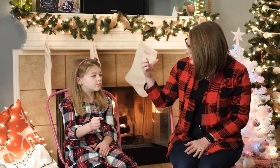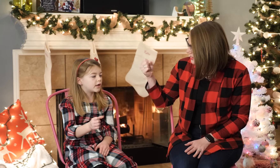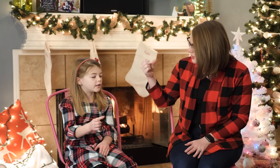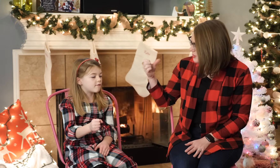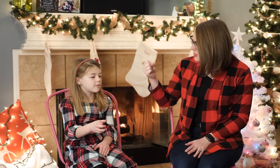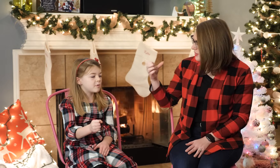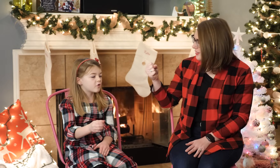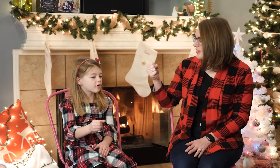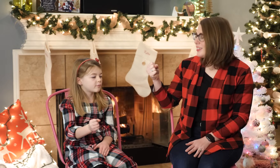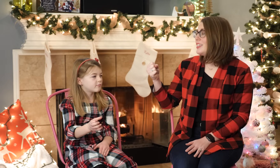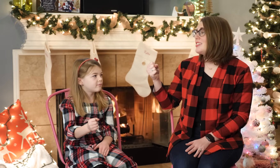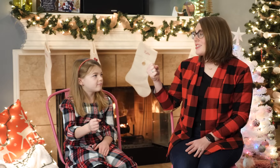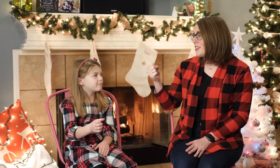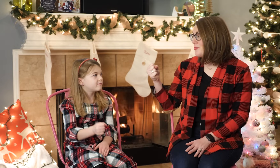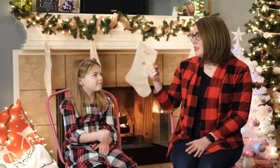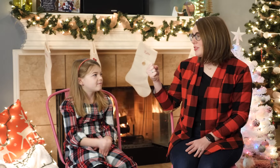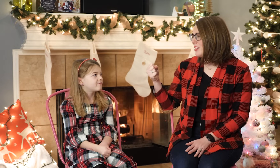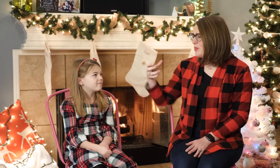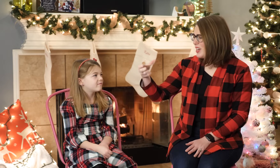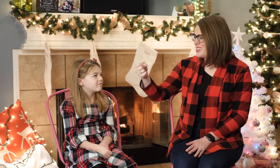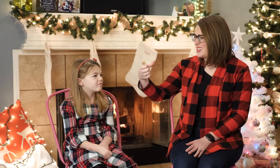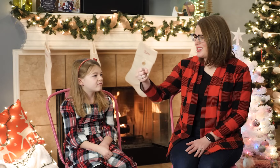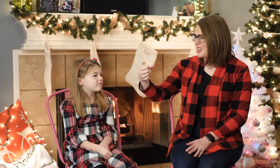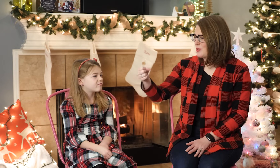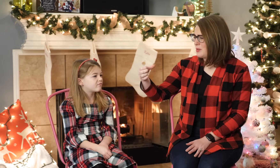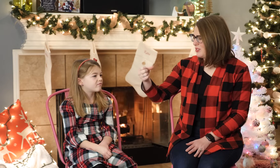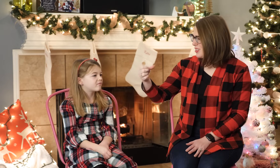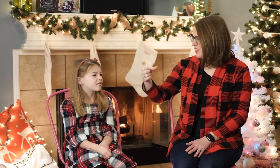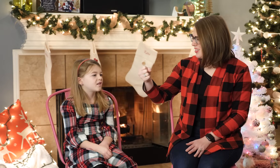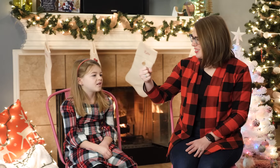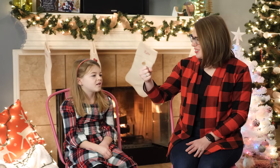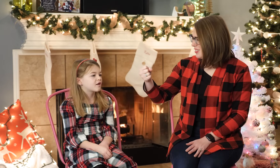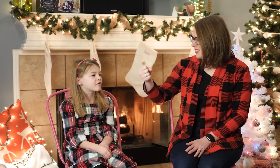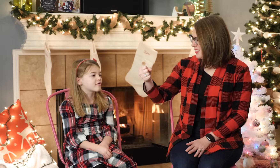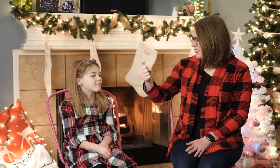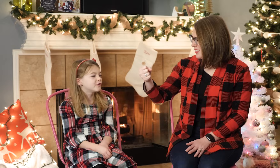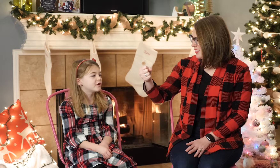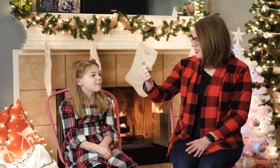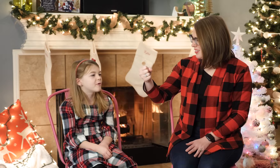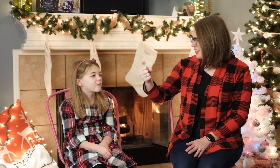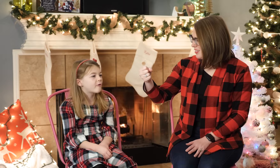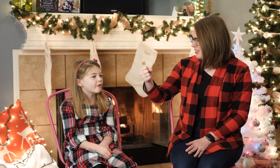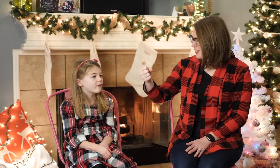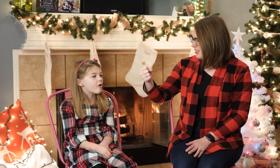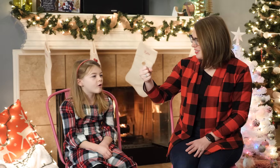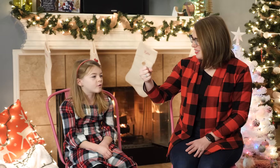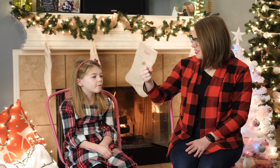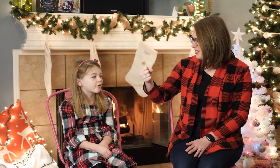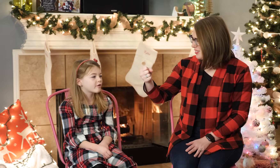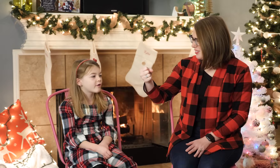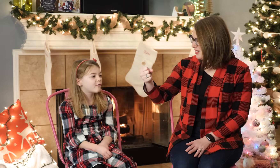Lane loves milk. he does love milk. And why is this the sign for milk? You're smashing a milk bottle all over yourself.